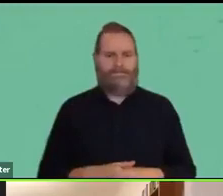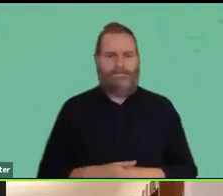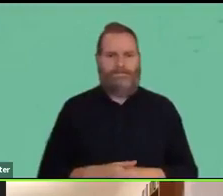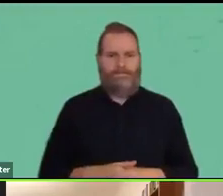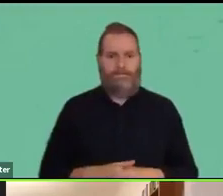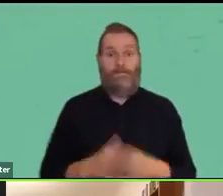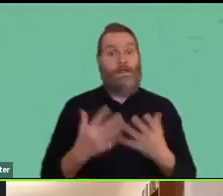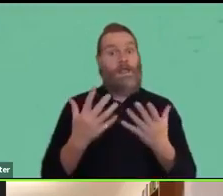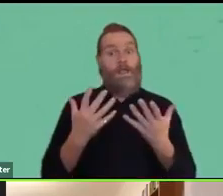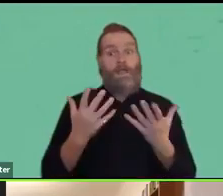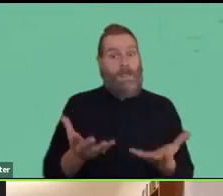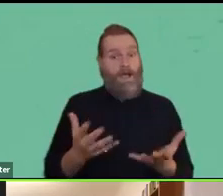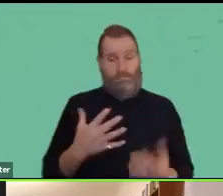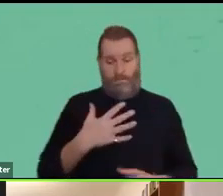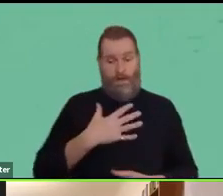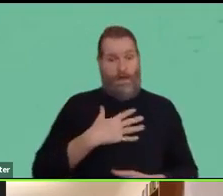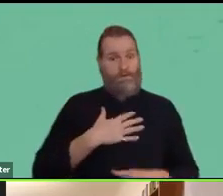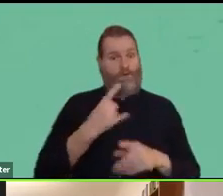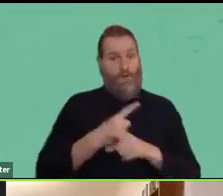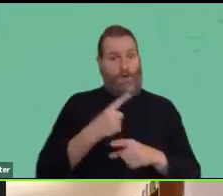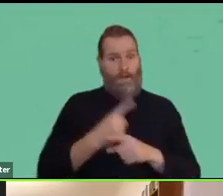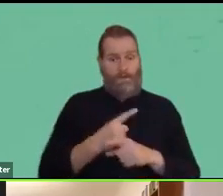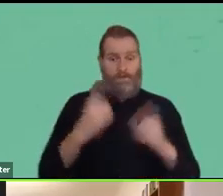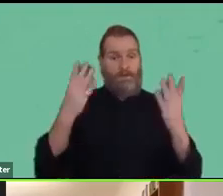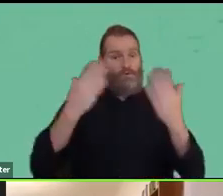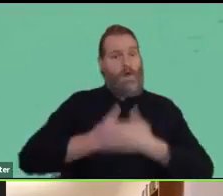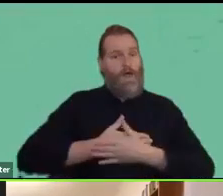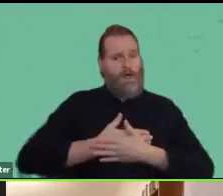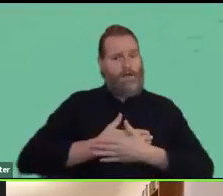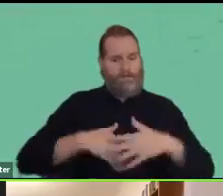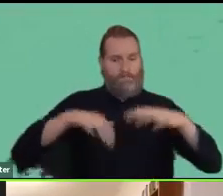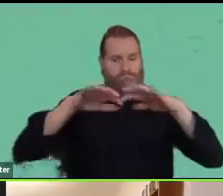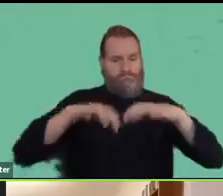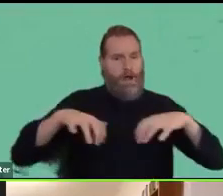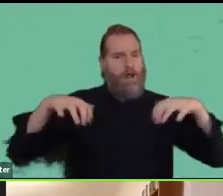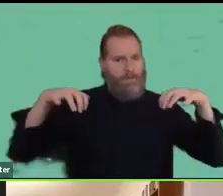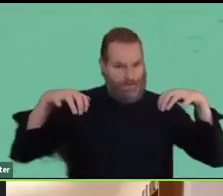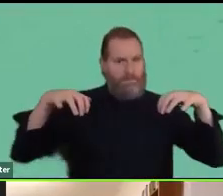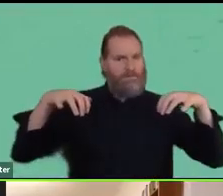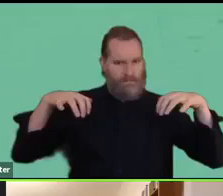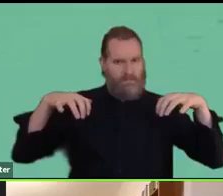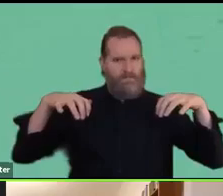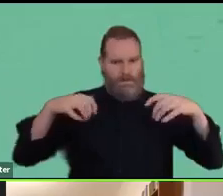something you said Fran which is obviously I meet all the other unions in the TUC I go to meetings